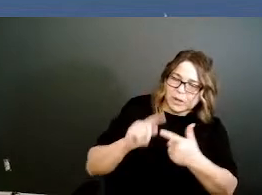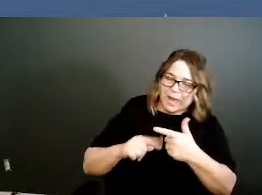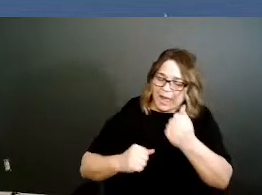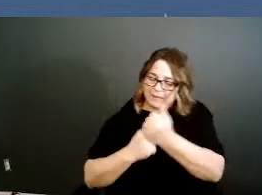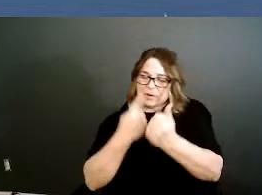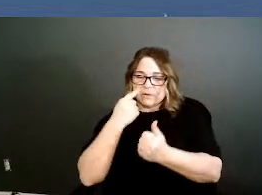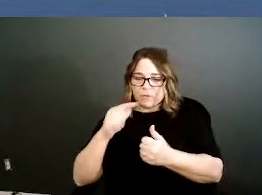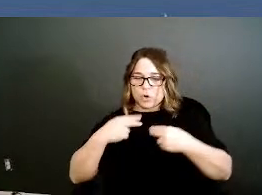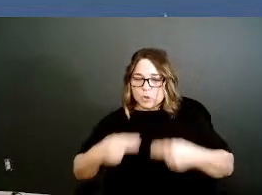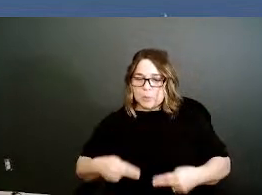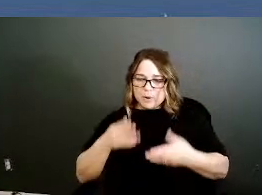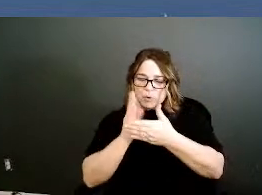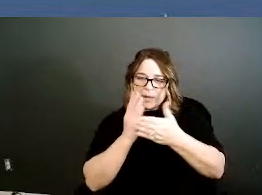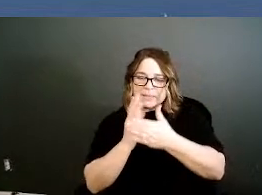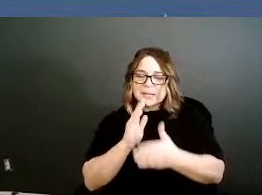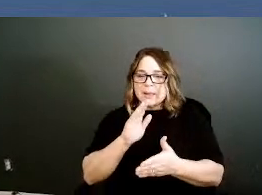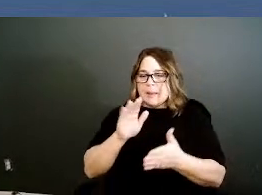THEY'RE MORE LIKELY TO BE RELEASED ON A BOND AND NOT